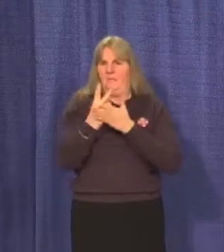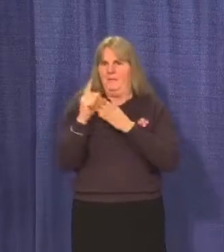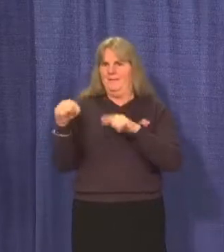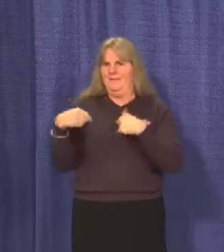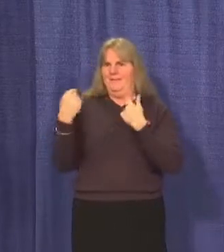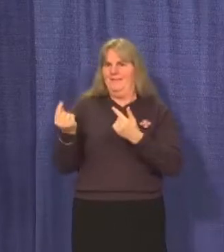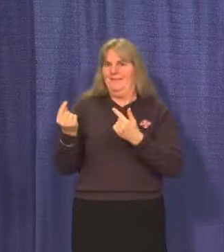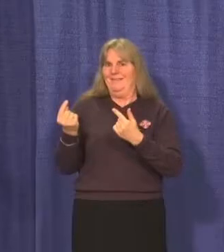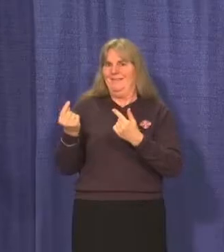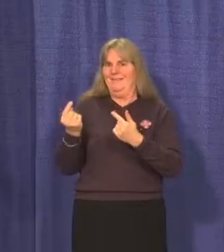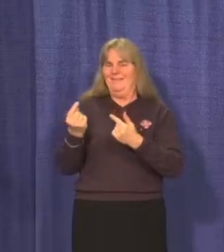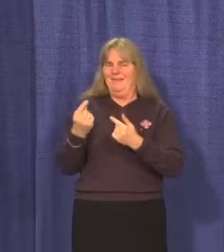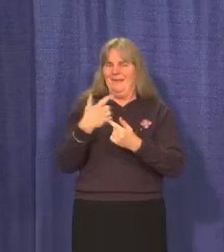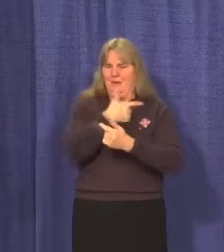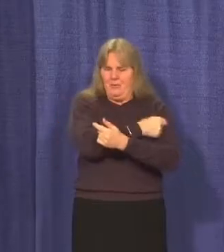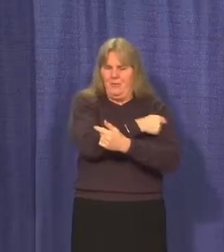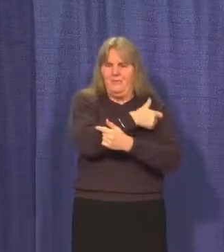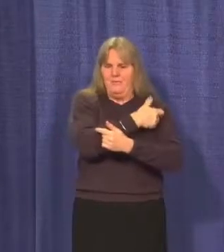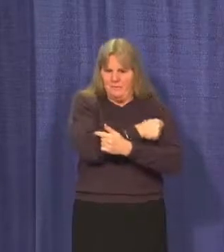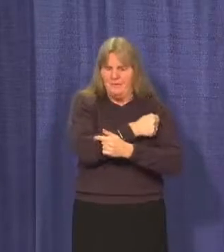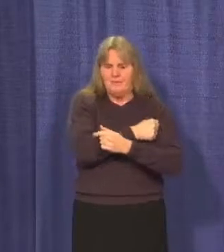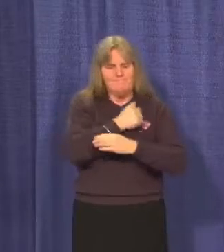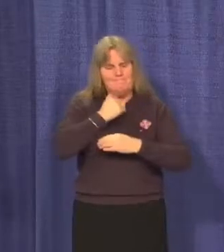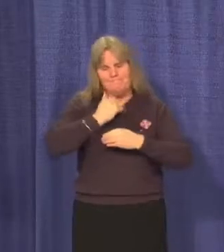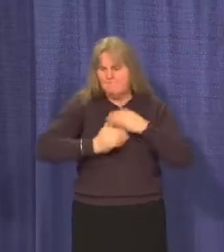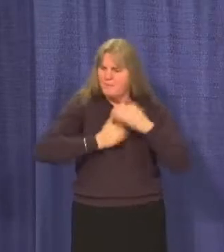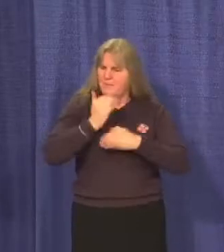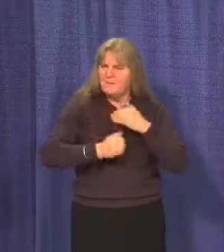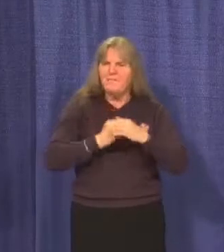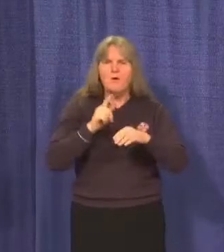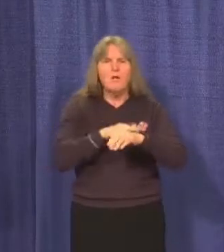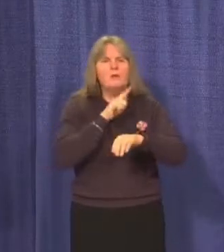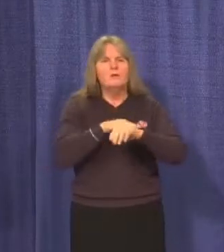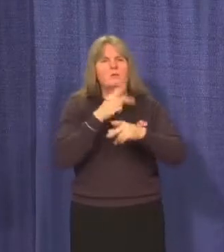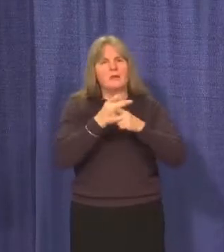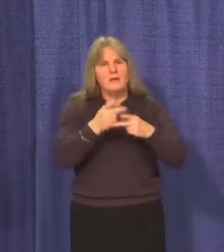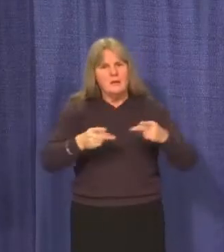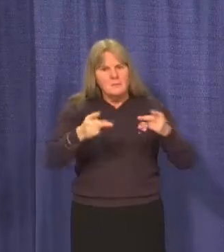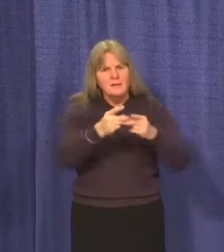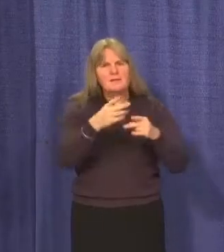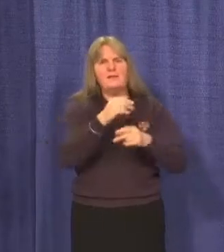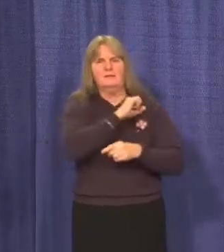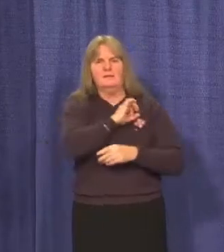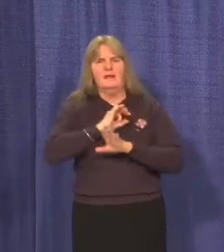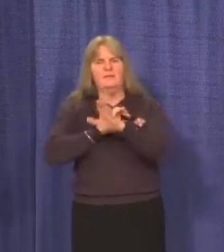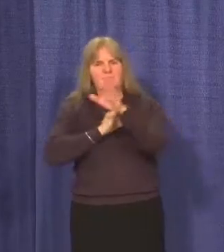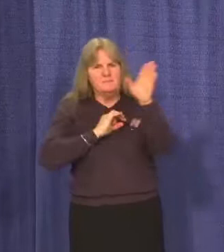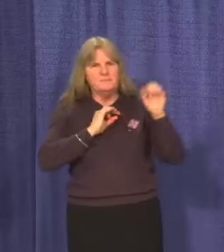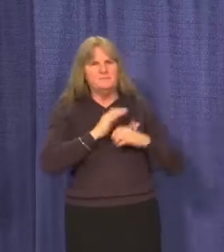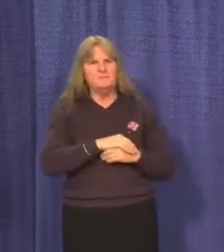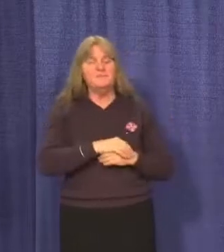second week of the campaign. We are well underway with immunizations for long-term care residents in staff.